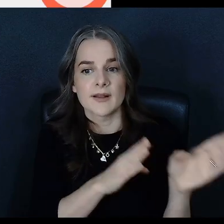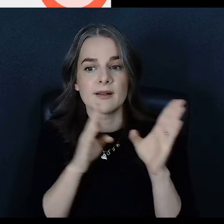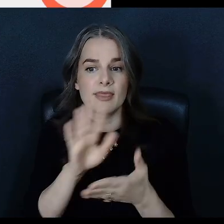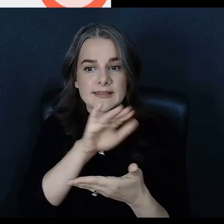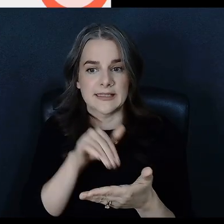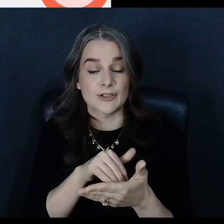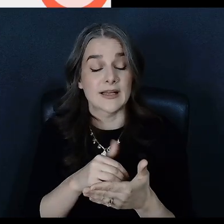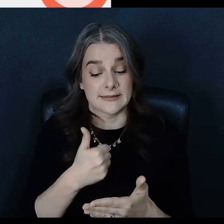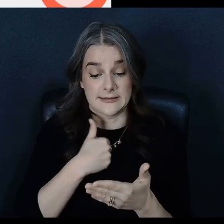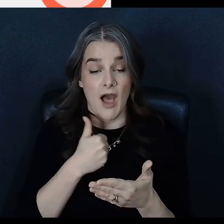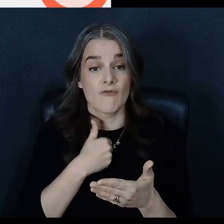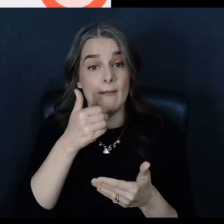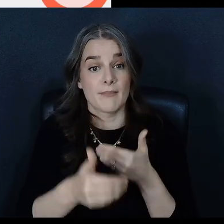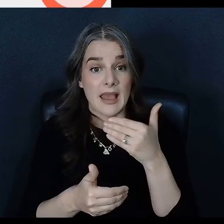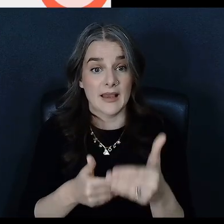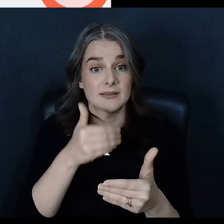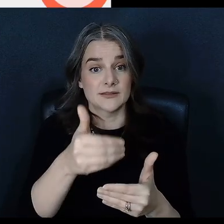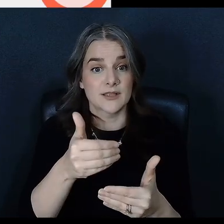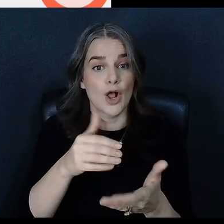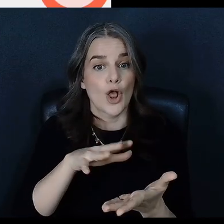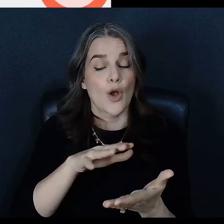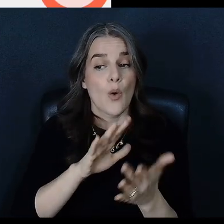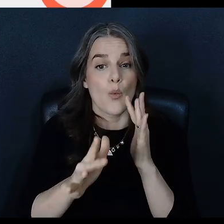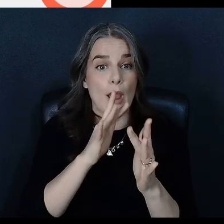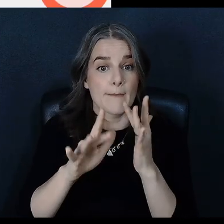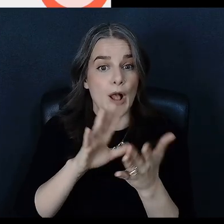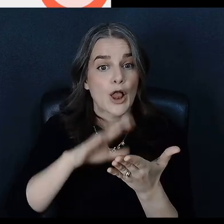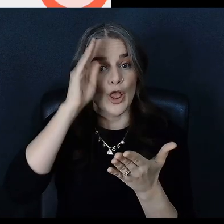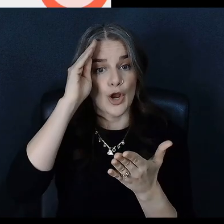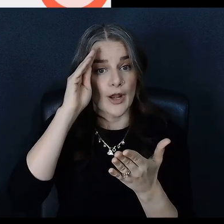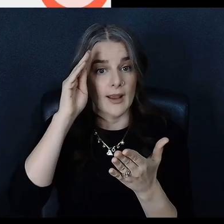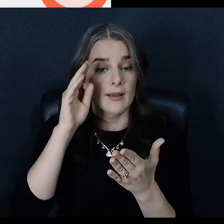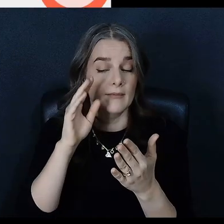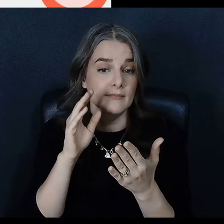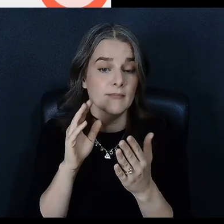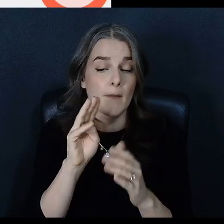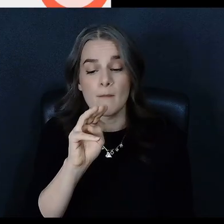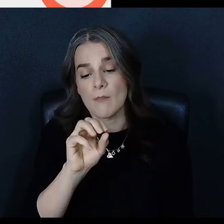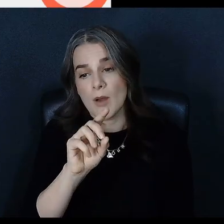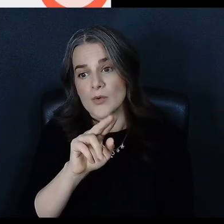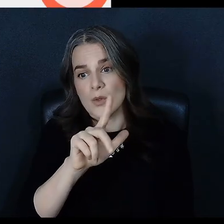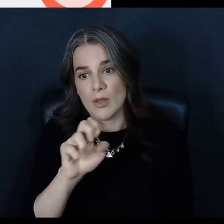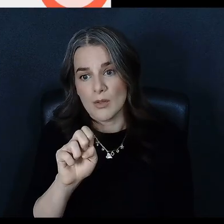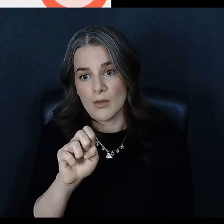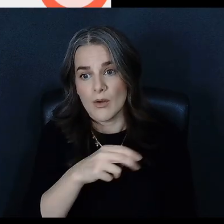from a group called OCALI that talks about speech to text. And then on the right, you have a training guide